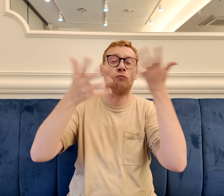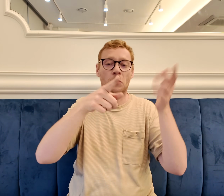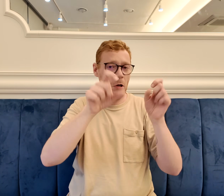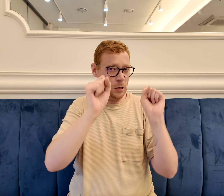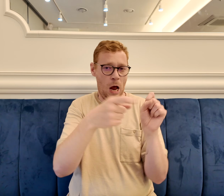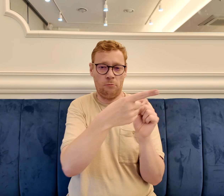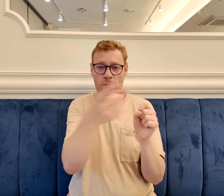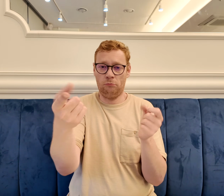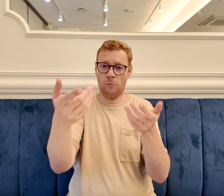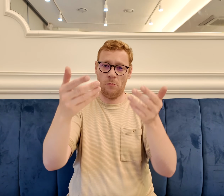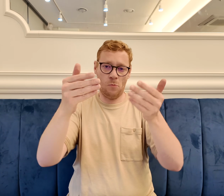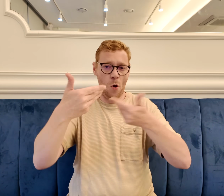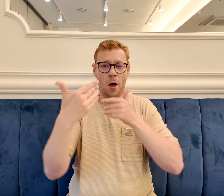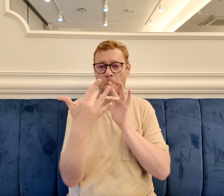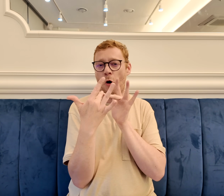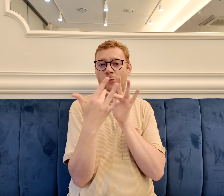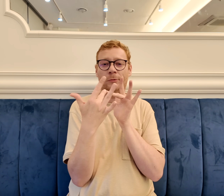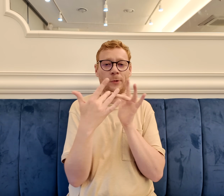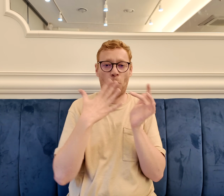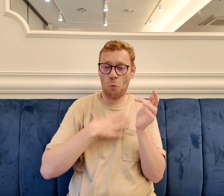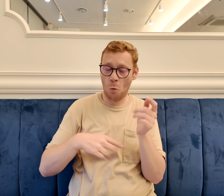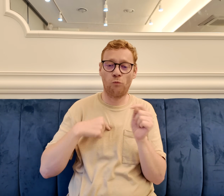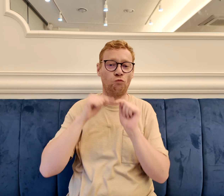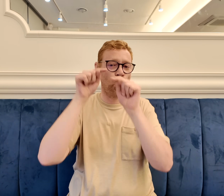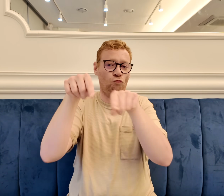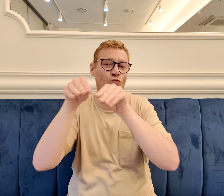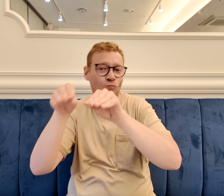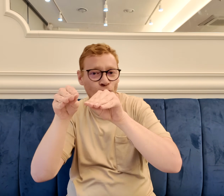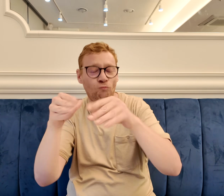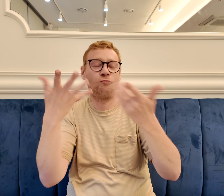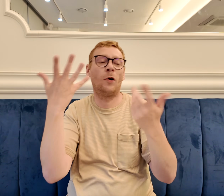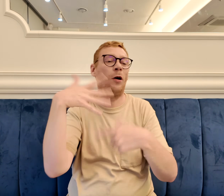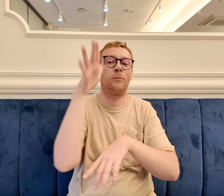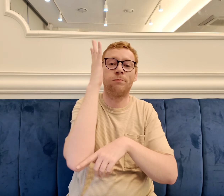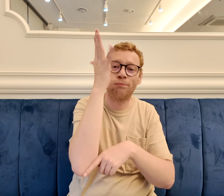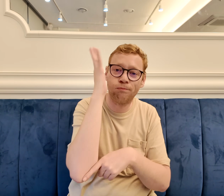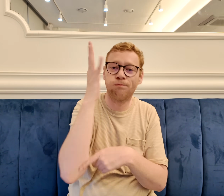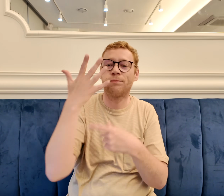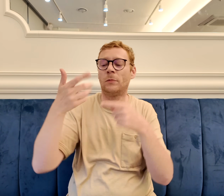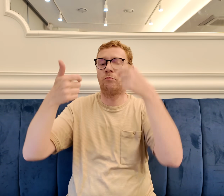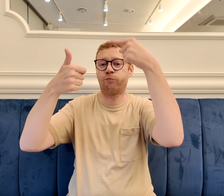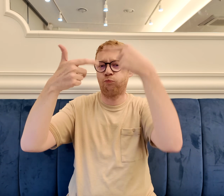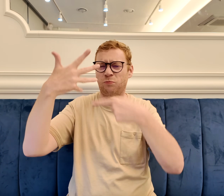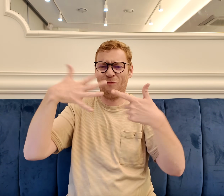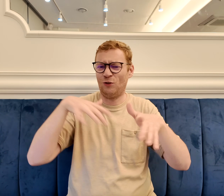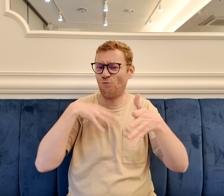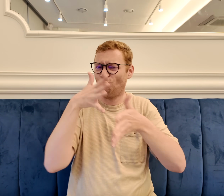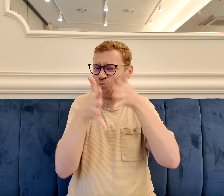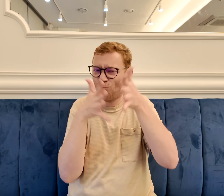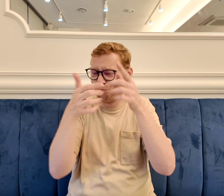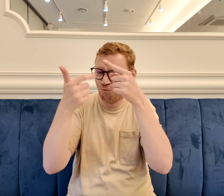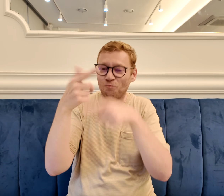learn sign language, please contact me anytime. I'd also like to go to Korea and teach directly. I have so many stories to share.